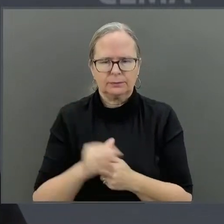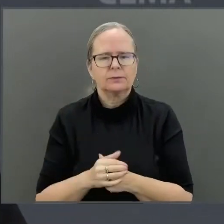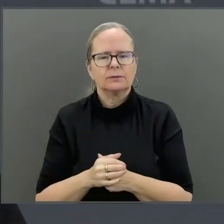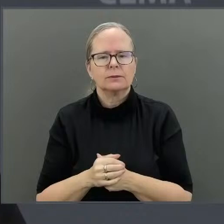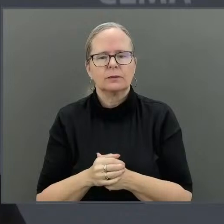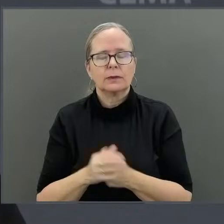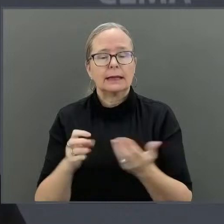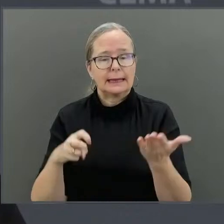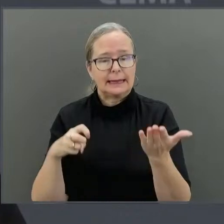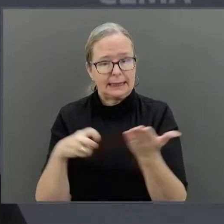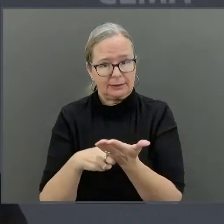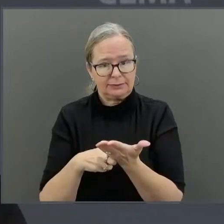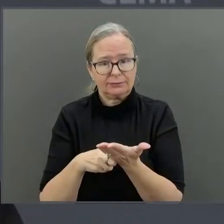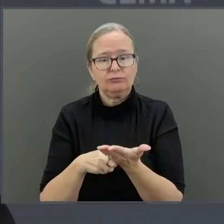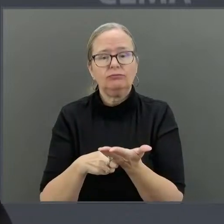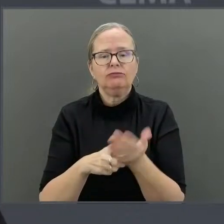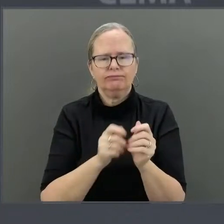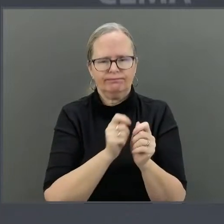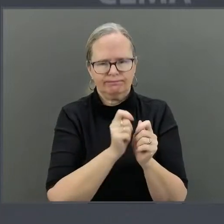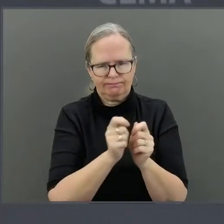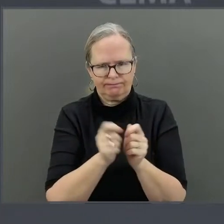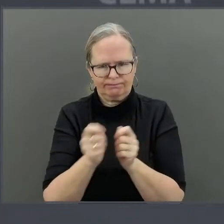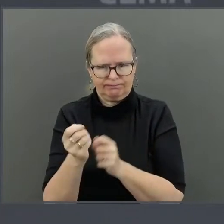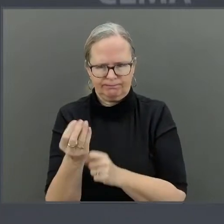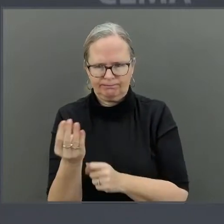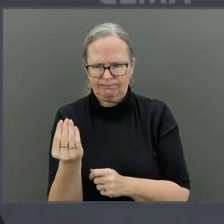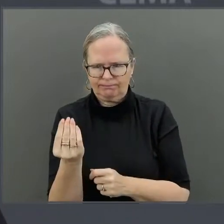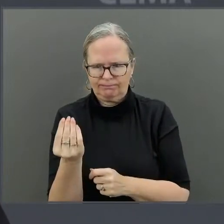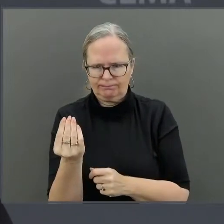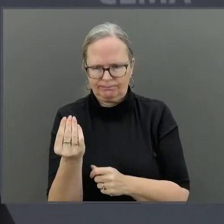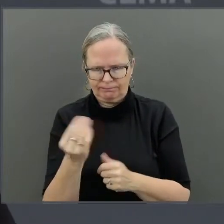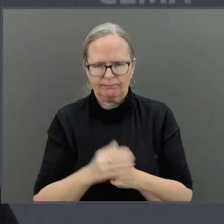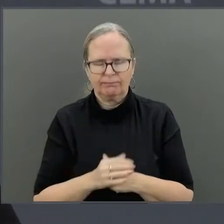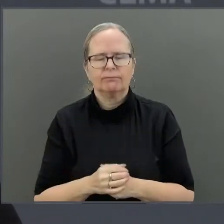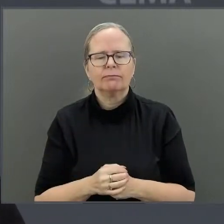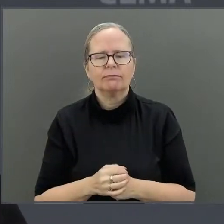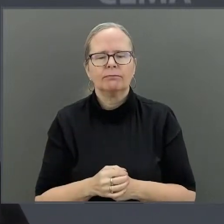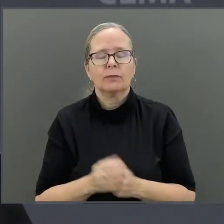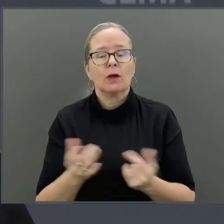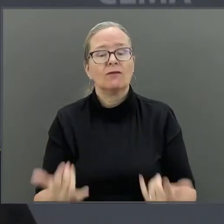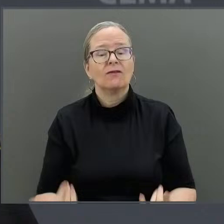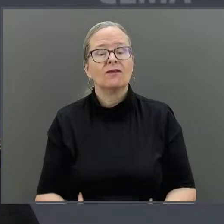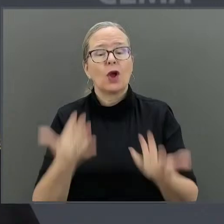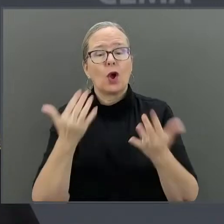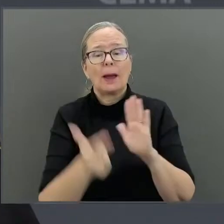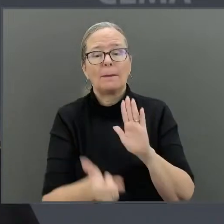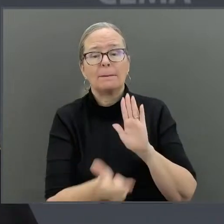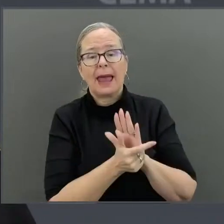warnings have been issued 60 verbal warnings have been issued and four violation tickets have been